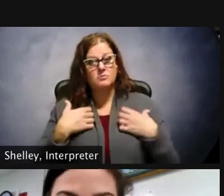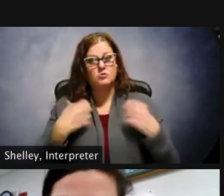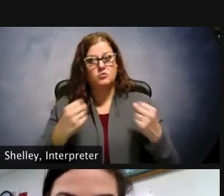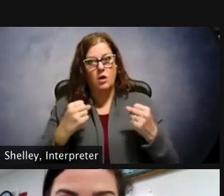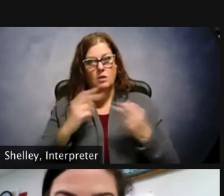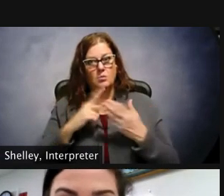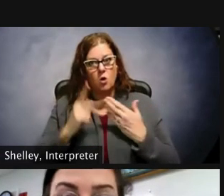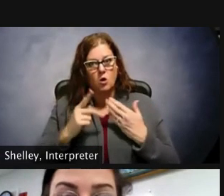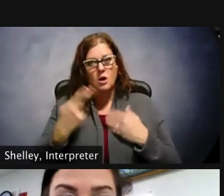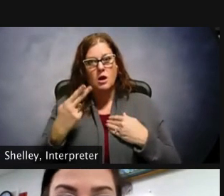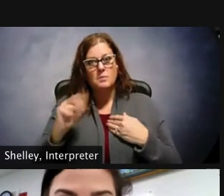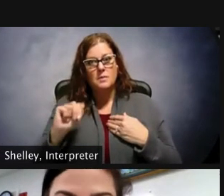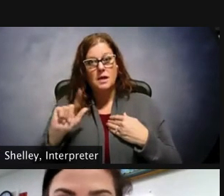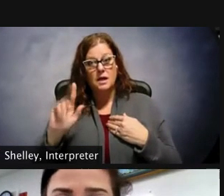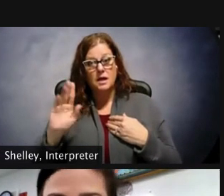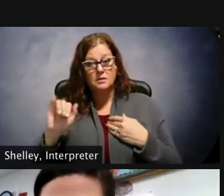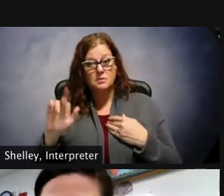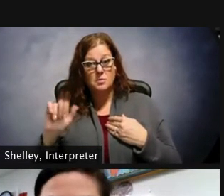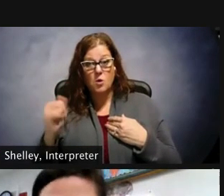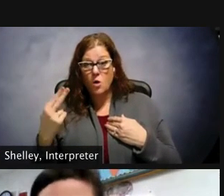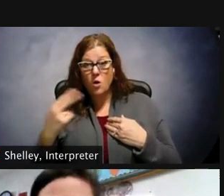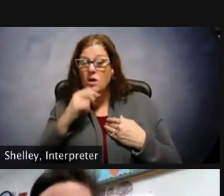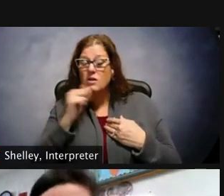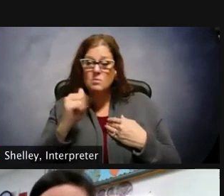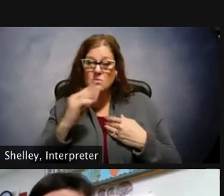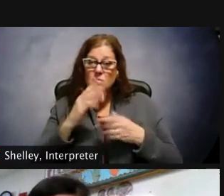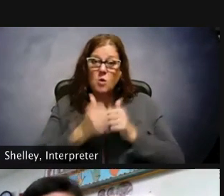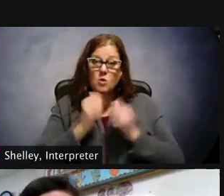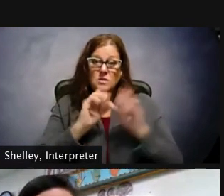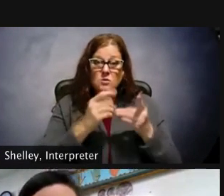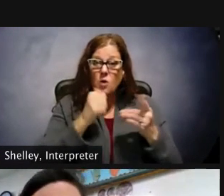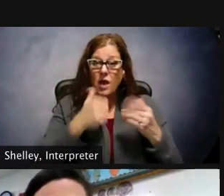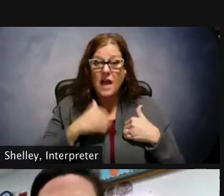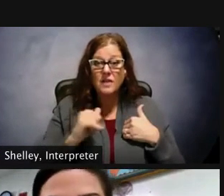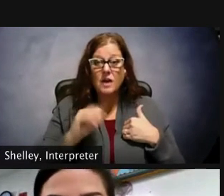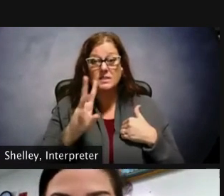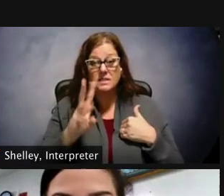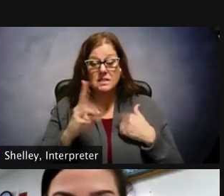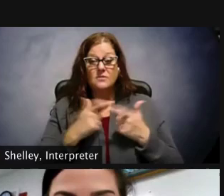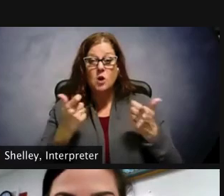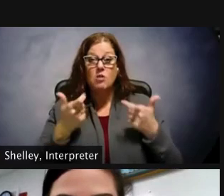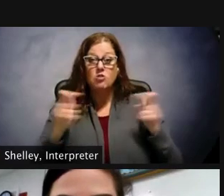our districts do not have that. Our six very large districts and only six in the state of Florida